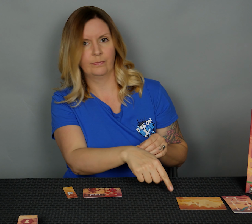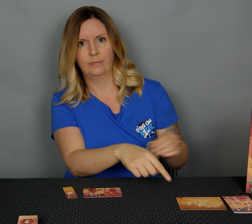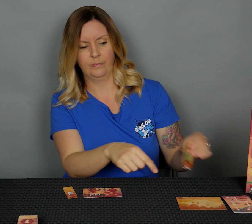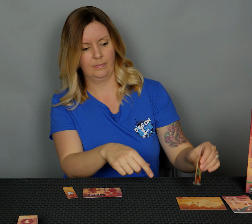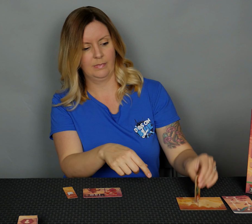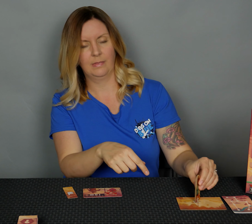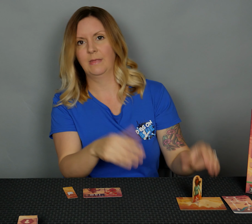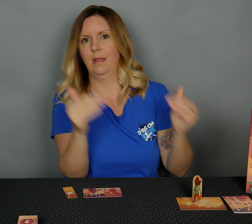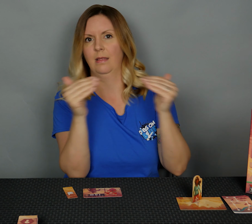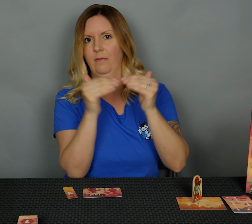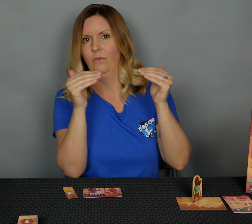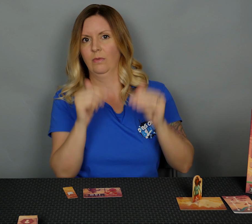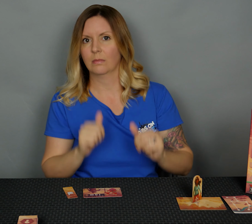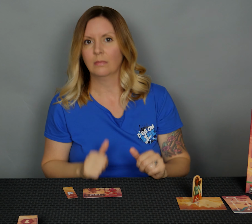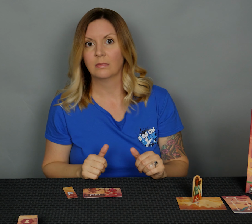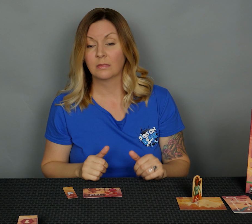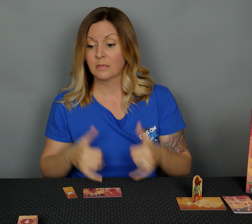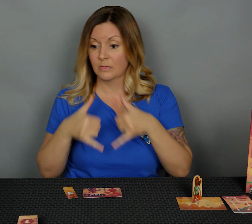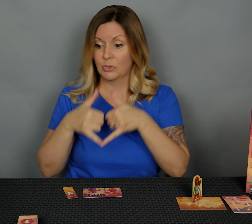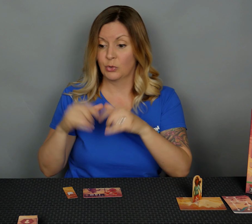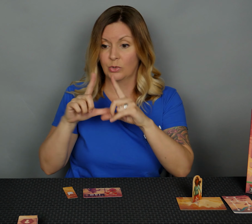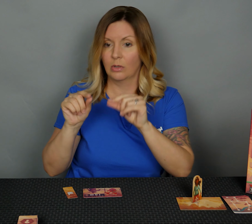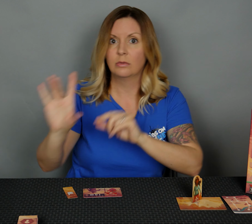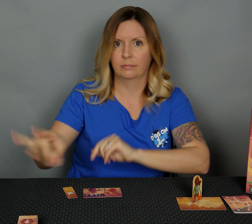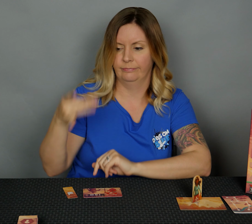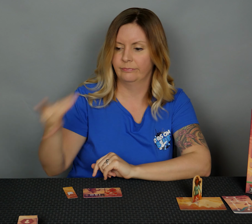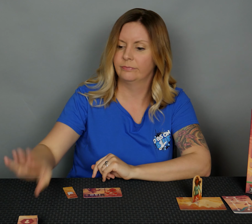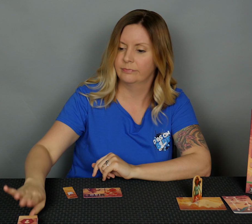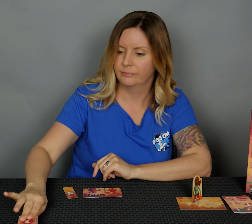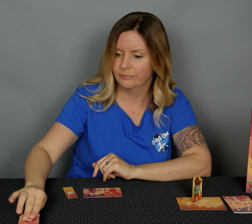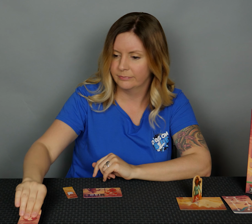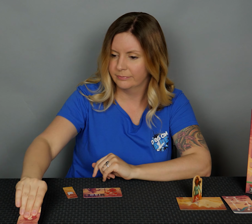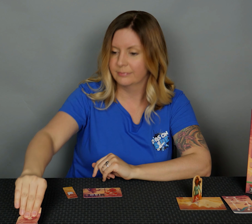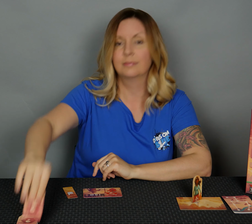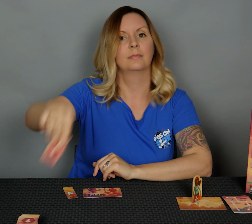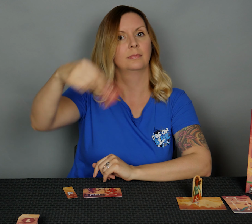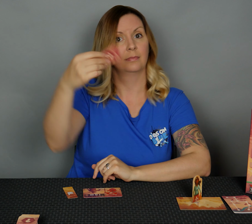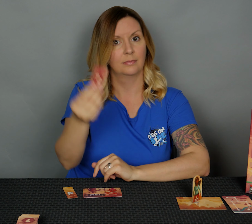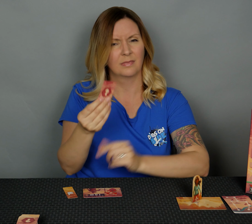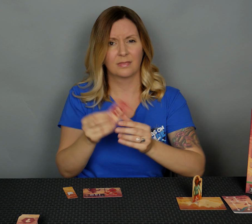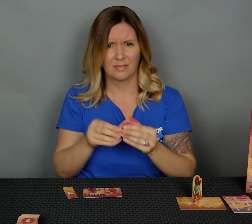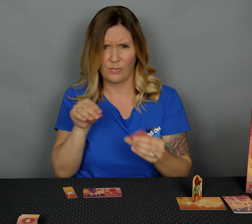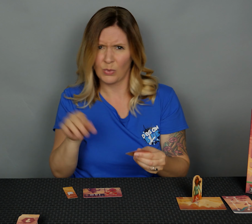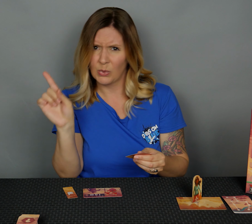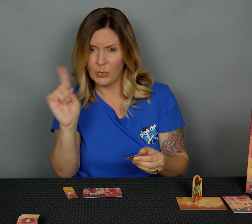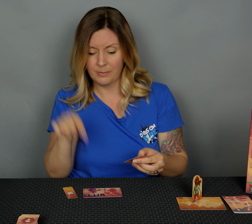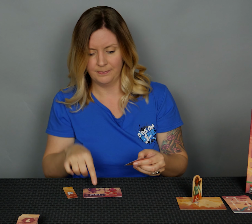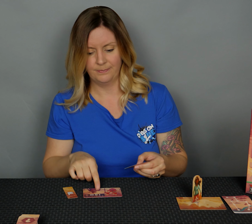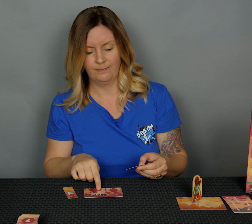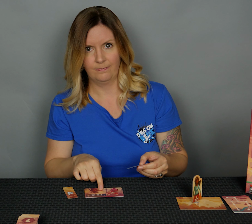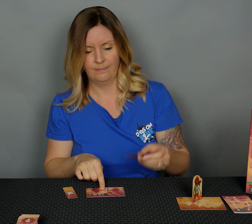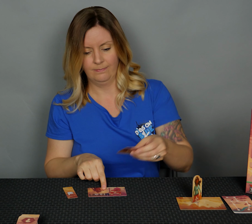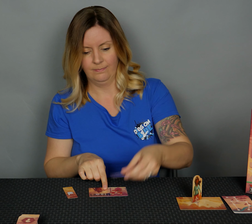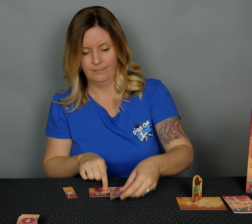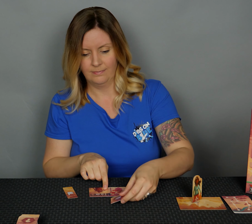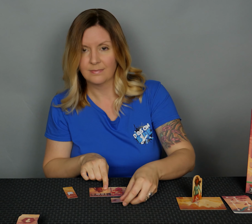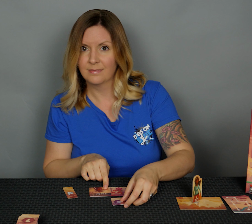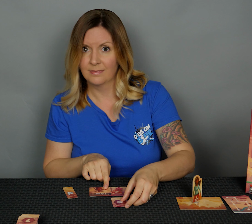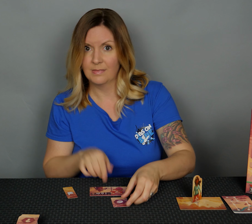Then, you draw a treasure and put it face up above your character card.